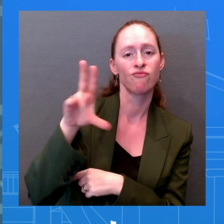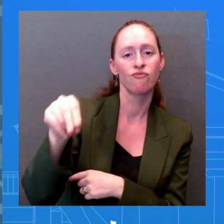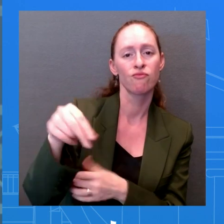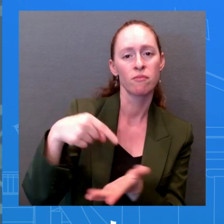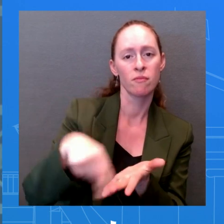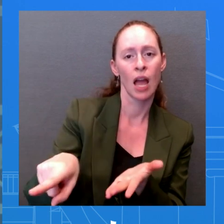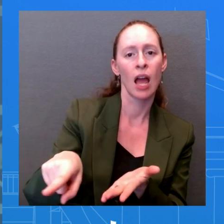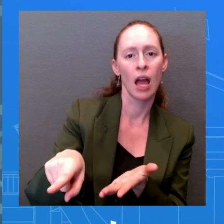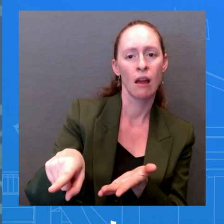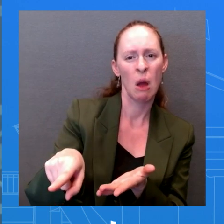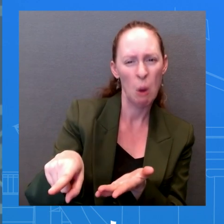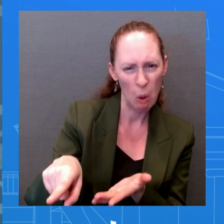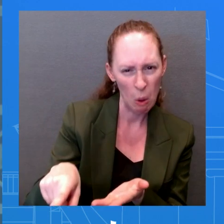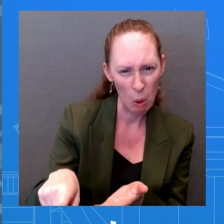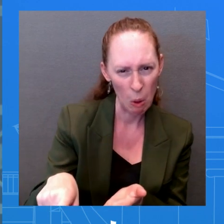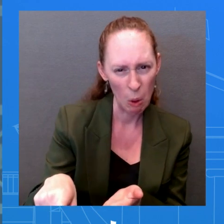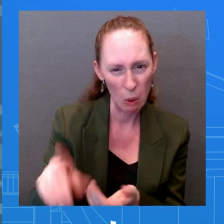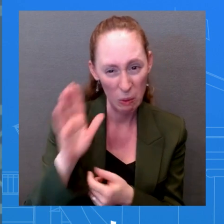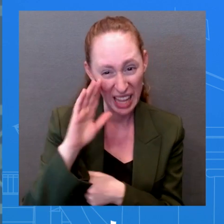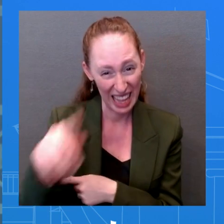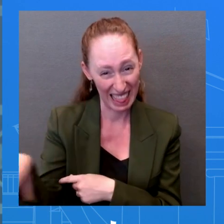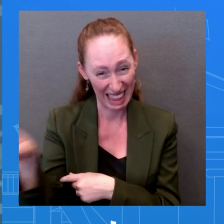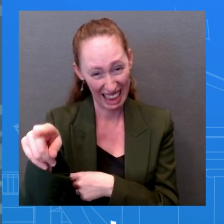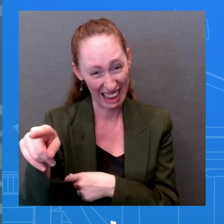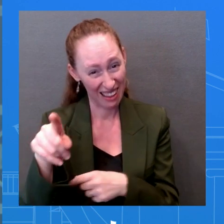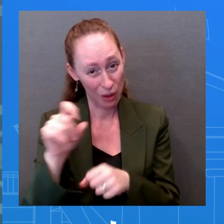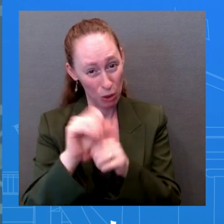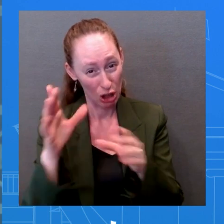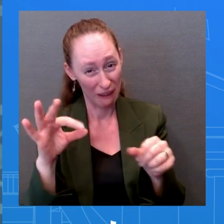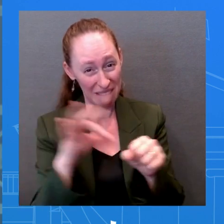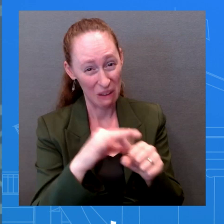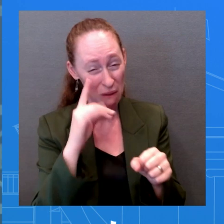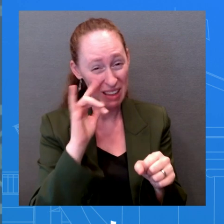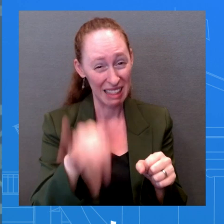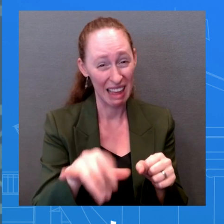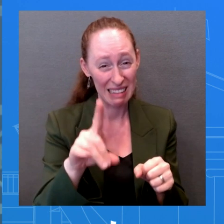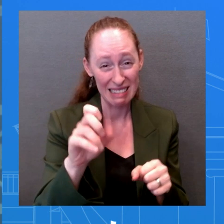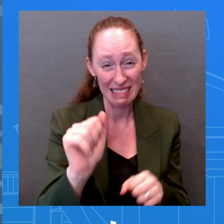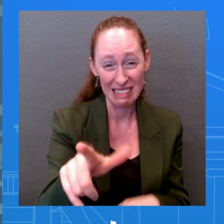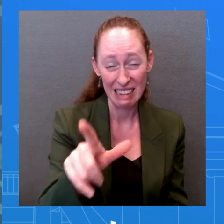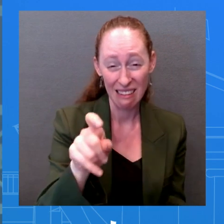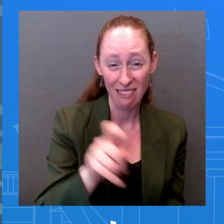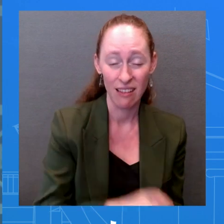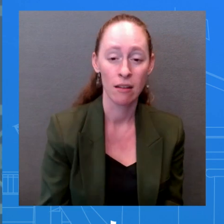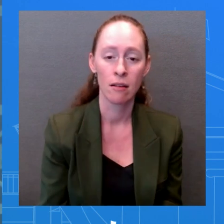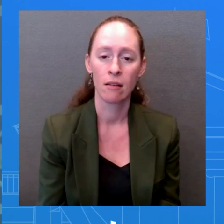just to step back for a second, this is a tentative deal, and it is actually a standard part of the ratification process.